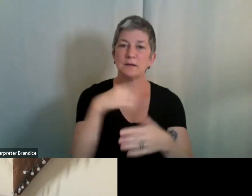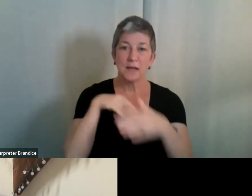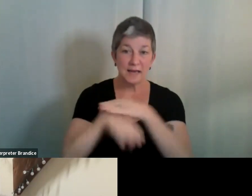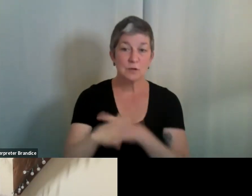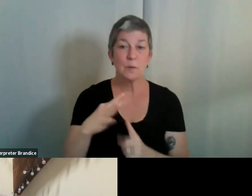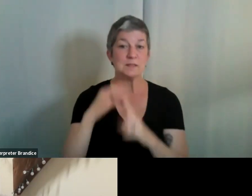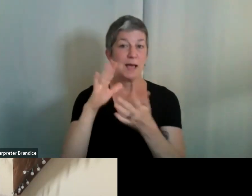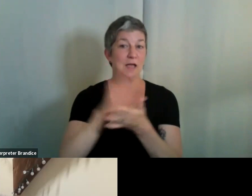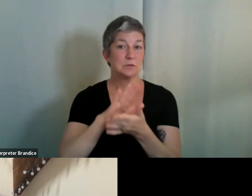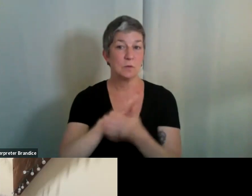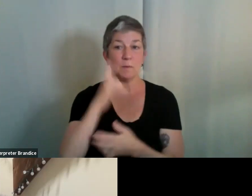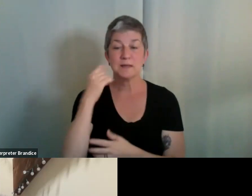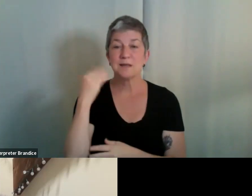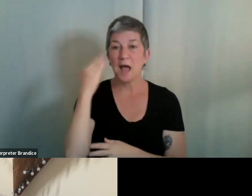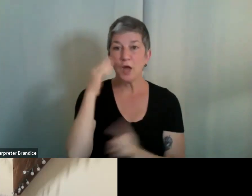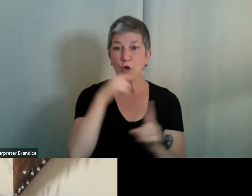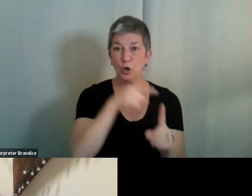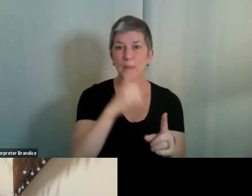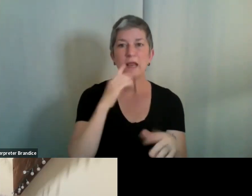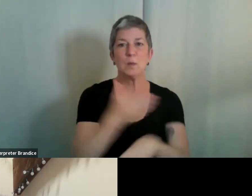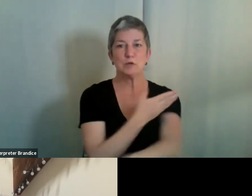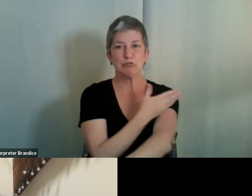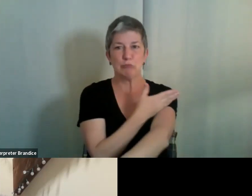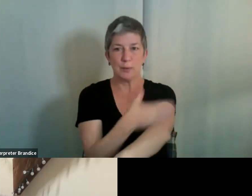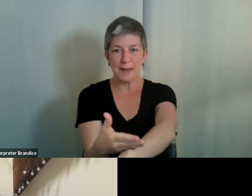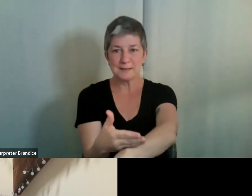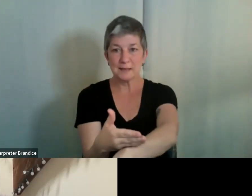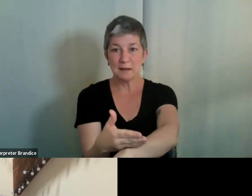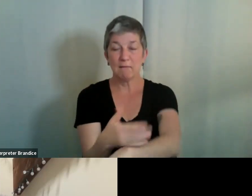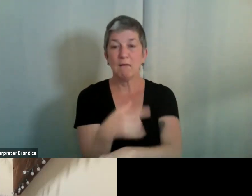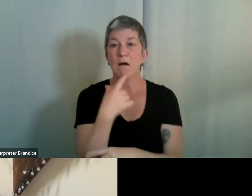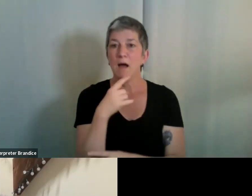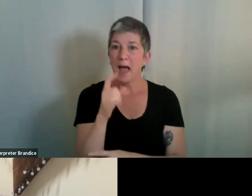knew that he was regressing and I had actually pretty much fight